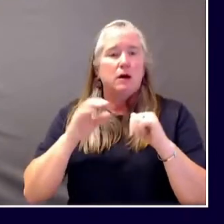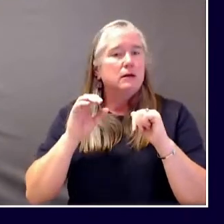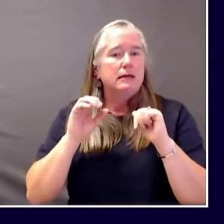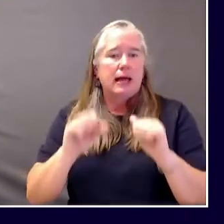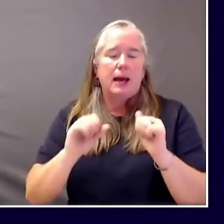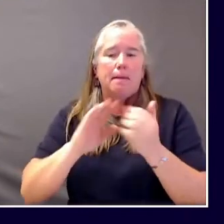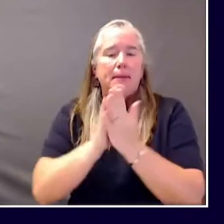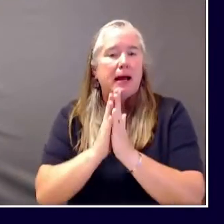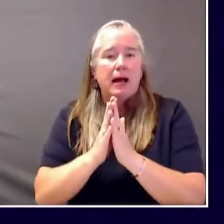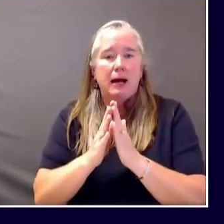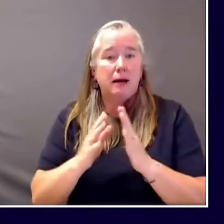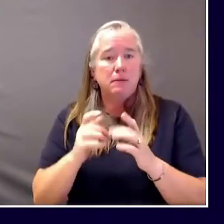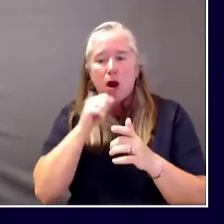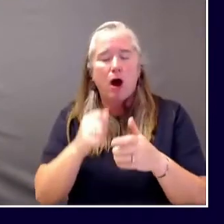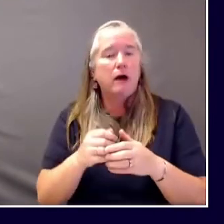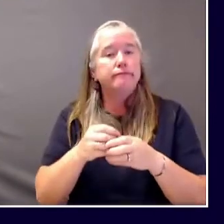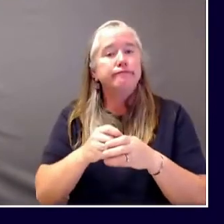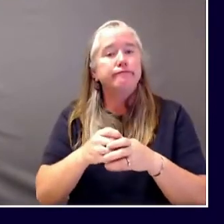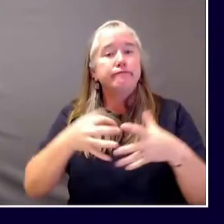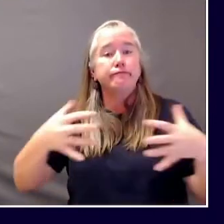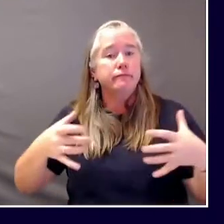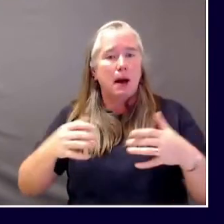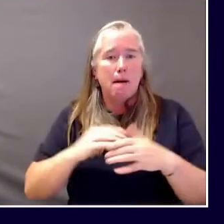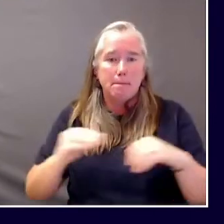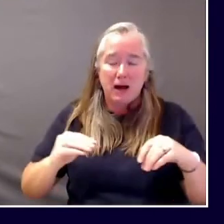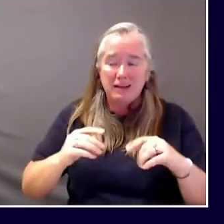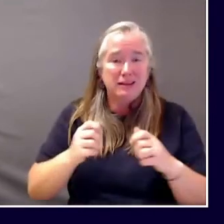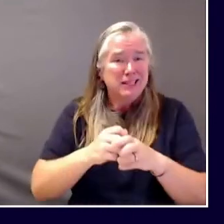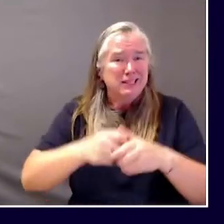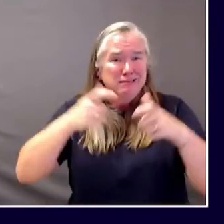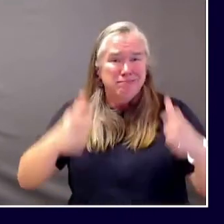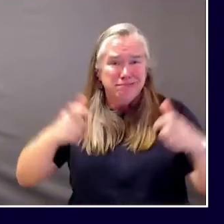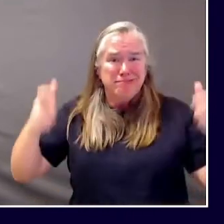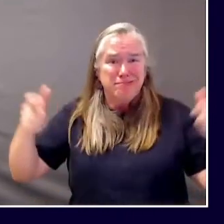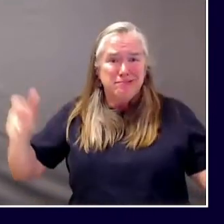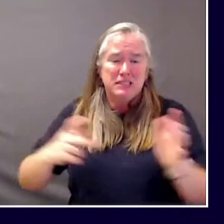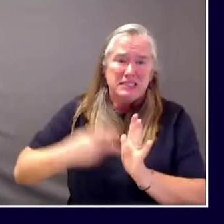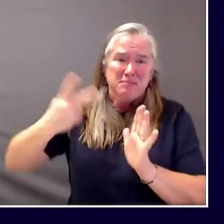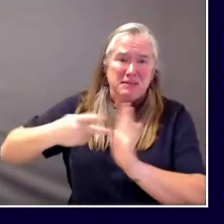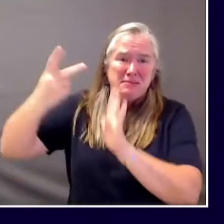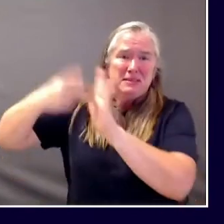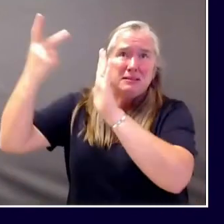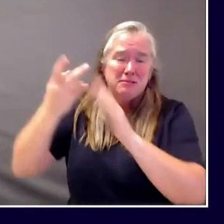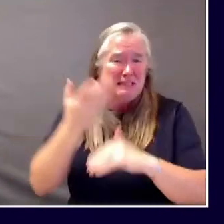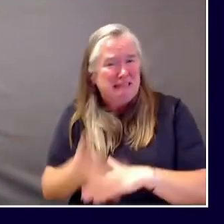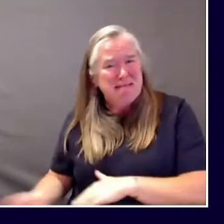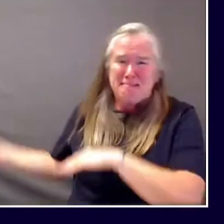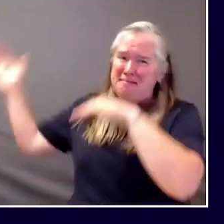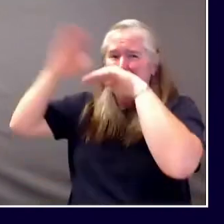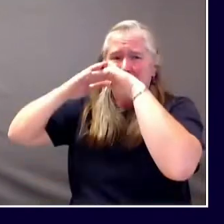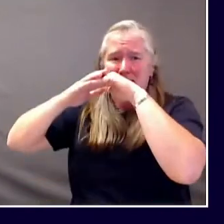growth exponential growth is a tough